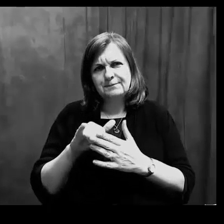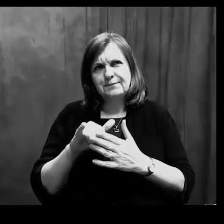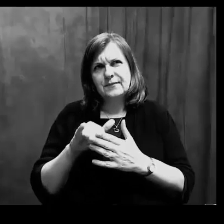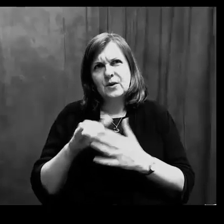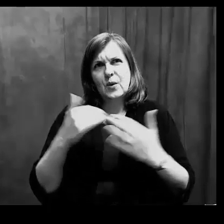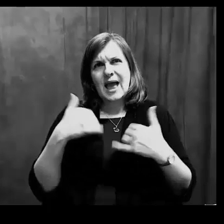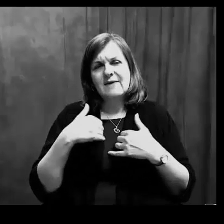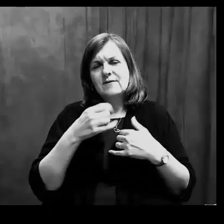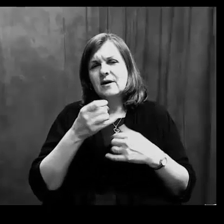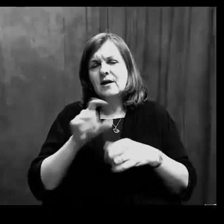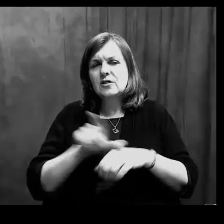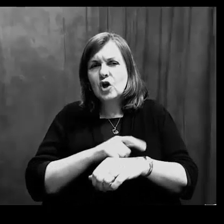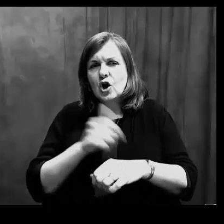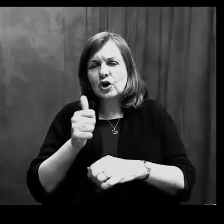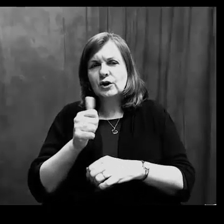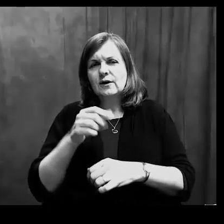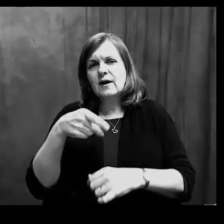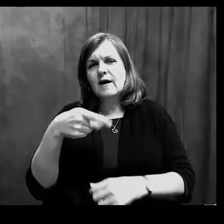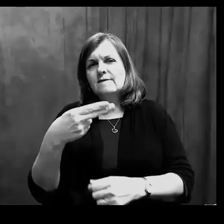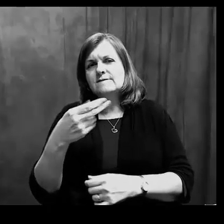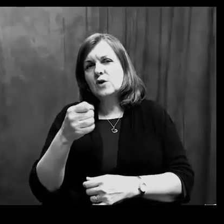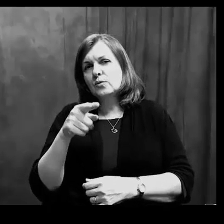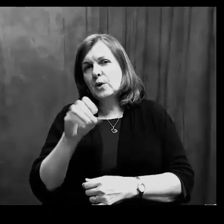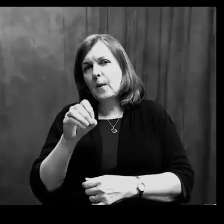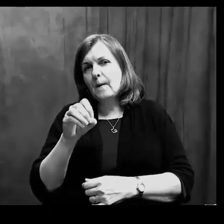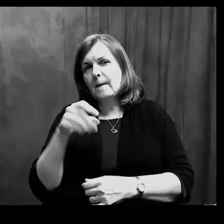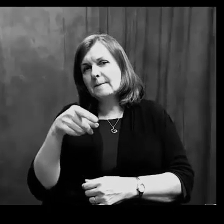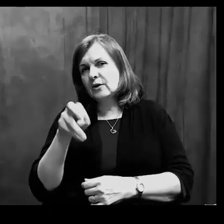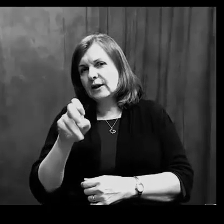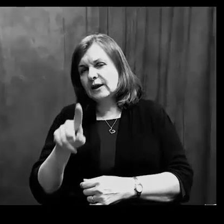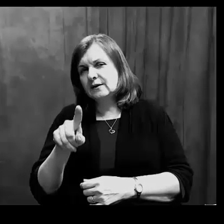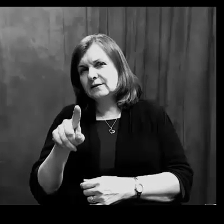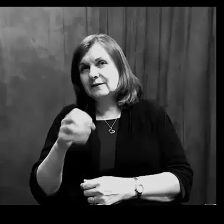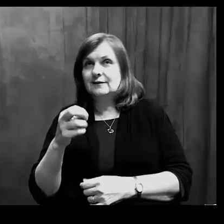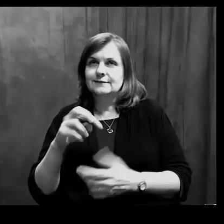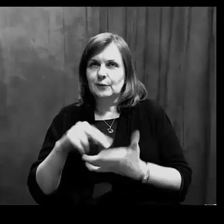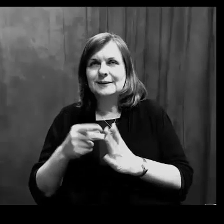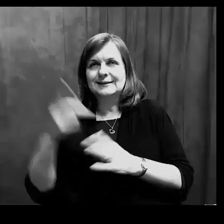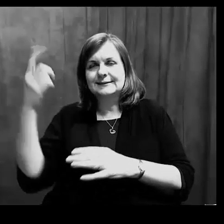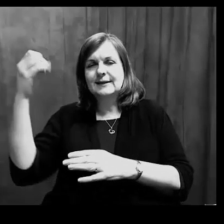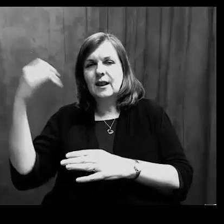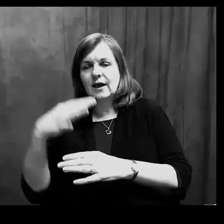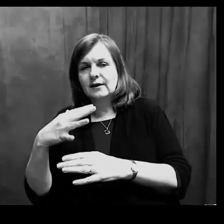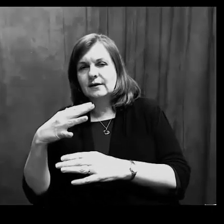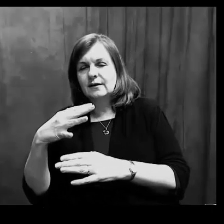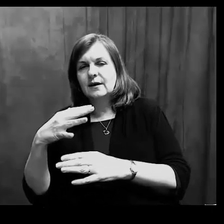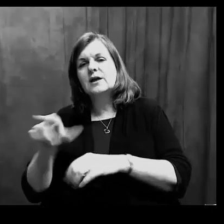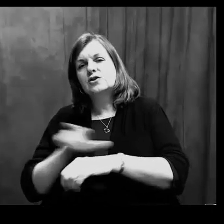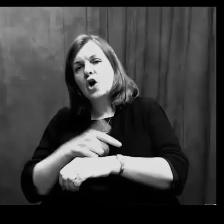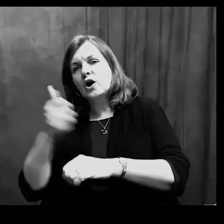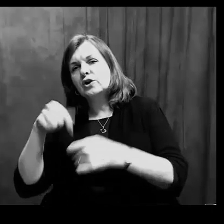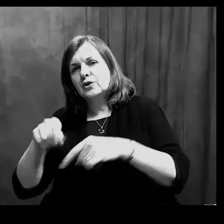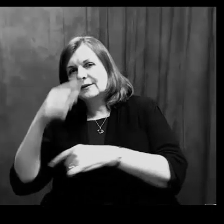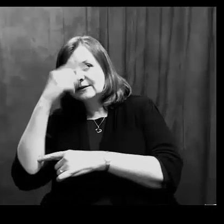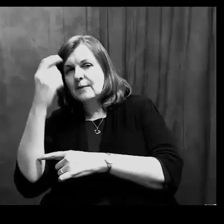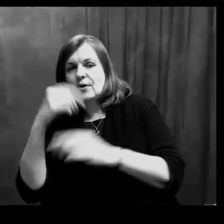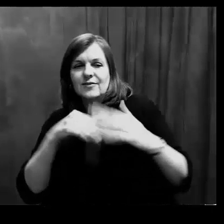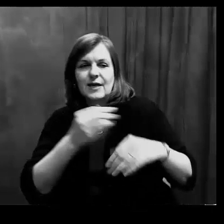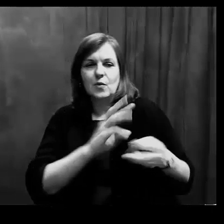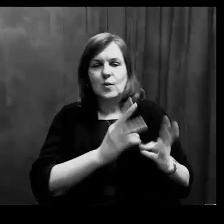a longer photoperiod -- or daylight -- time frame in the summer than in the winter